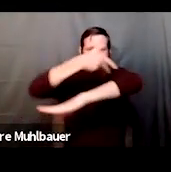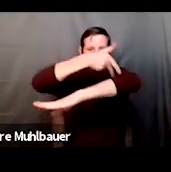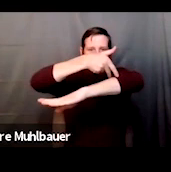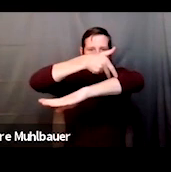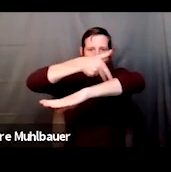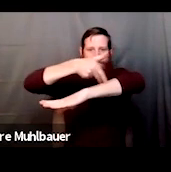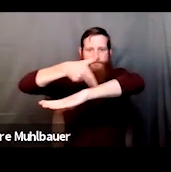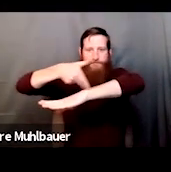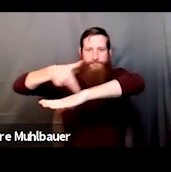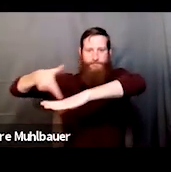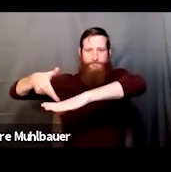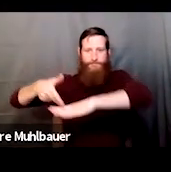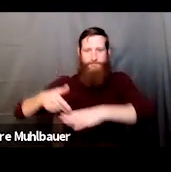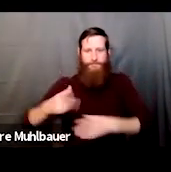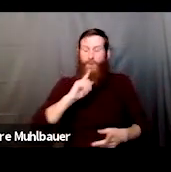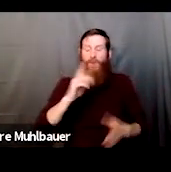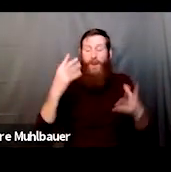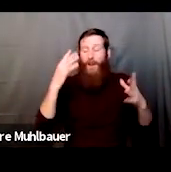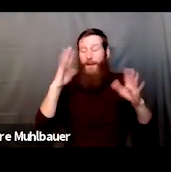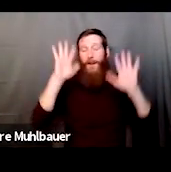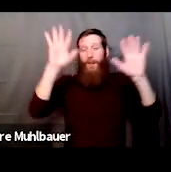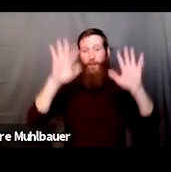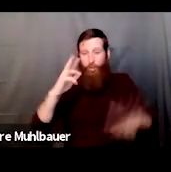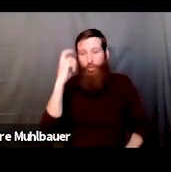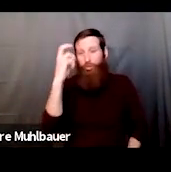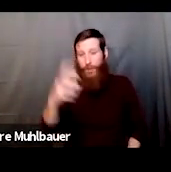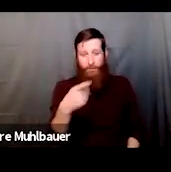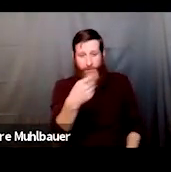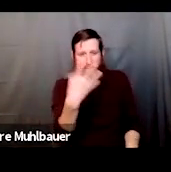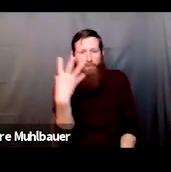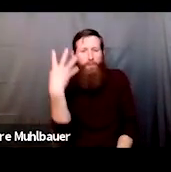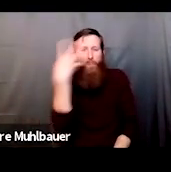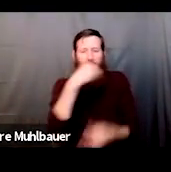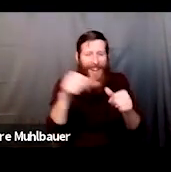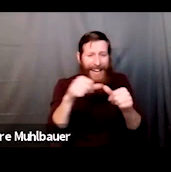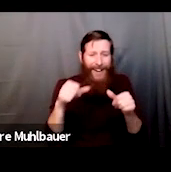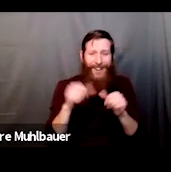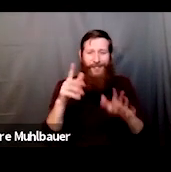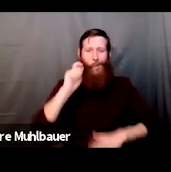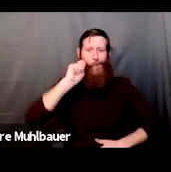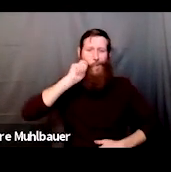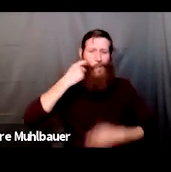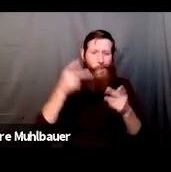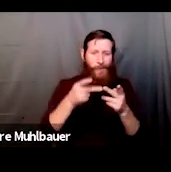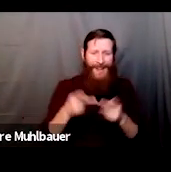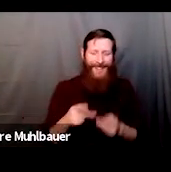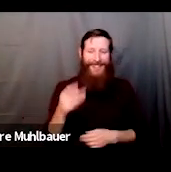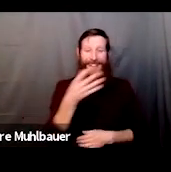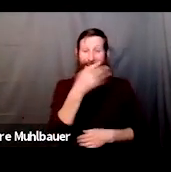but it was a fantastic trip! You can see from the photo that it was a beautiful are, which was a really cool place to be.